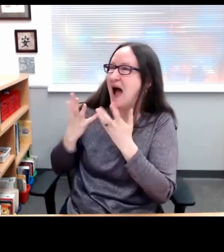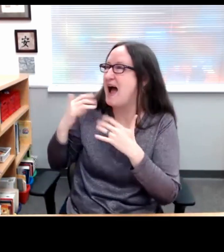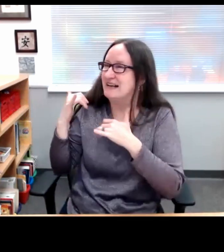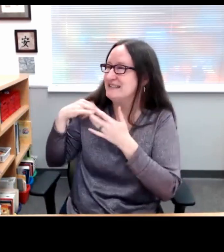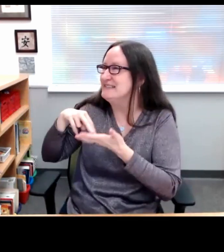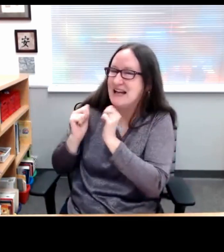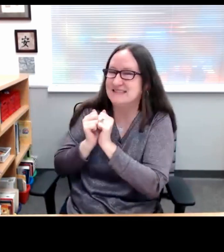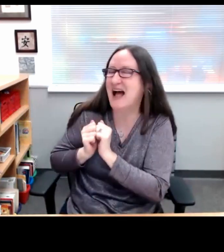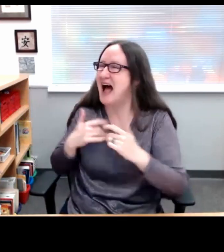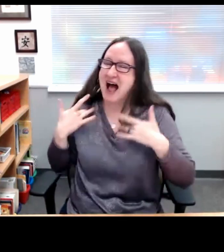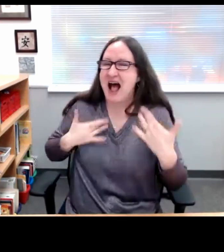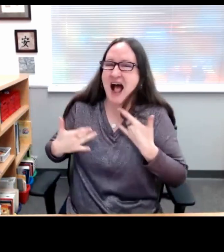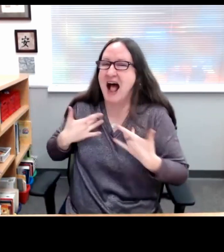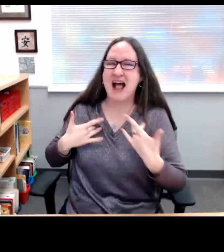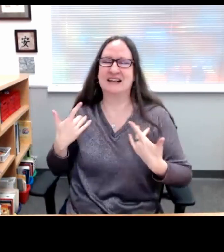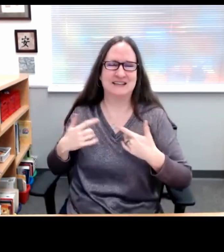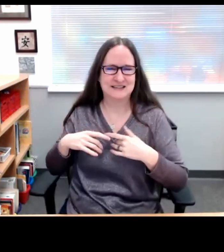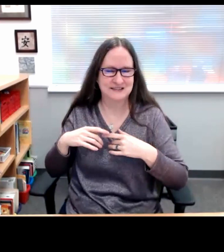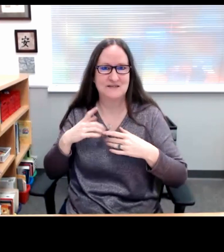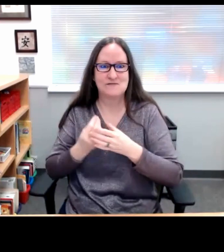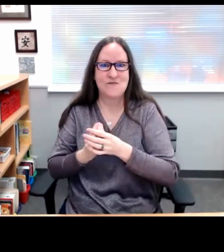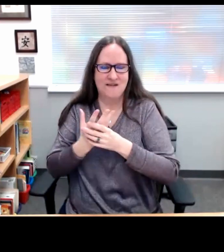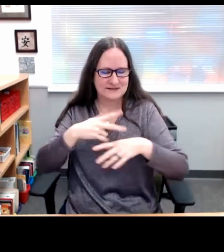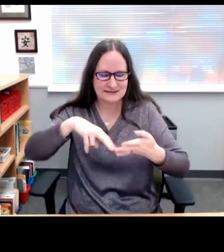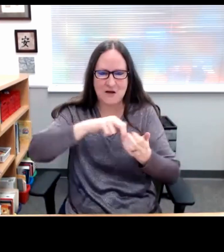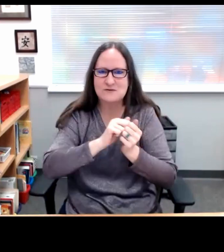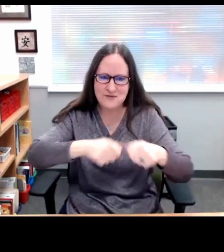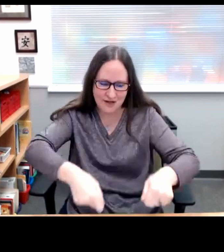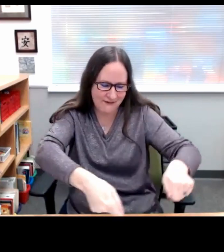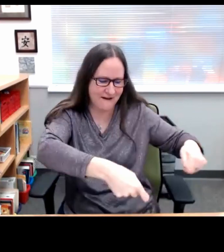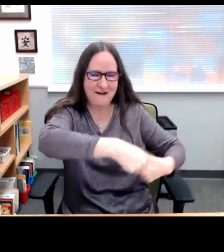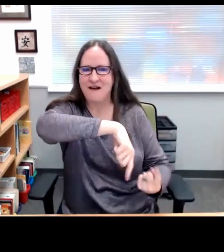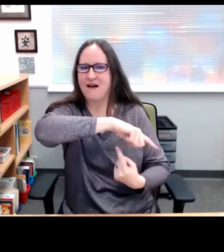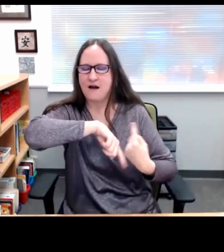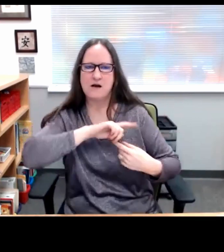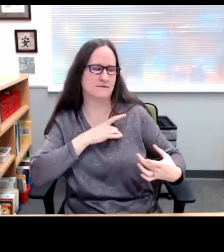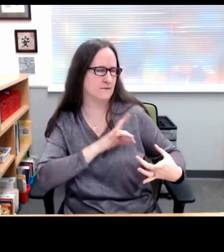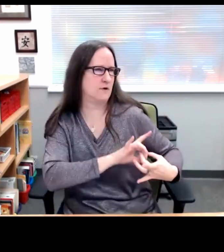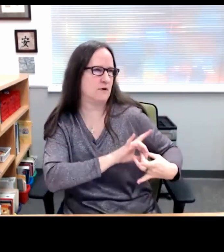And so the baby gets really excited and happy to see her sister and they dance together. And